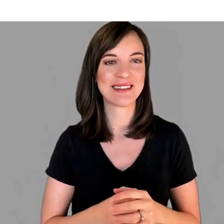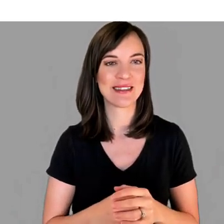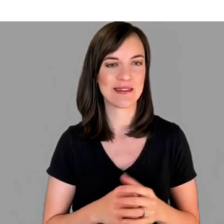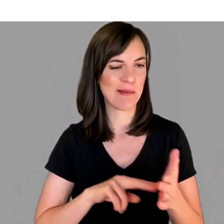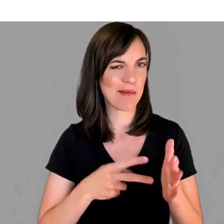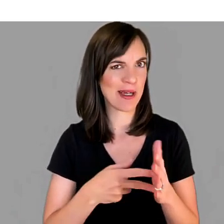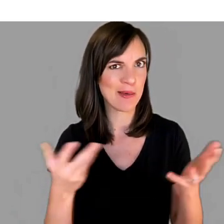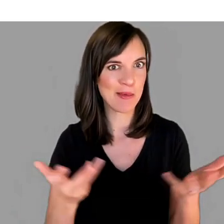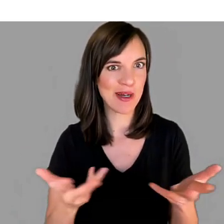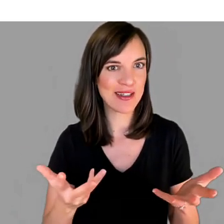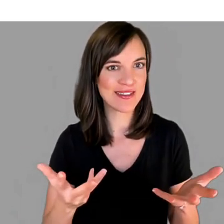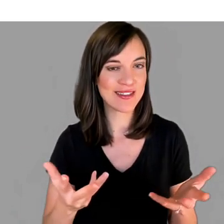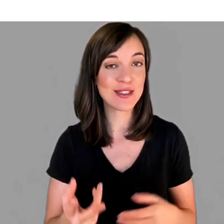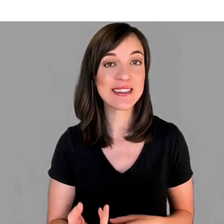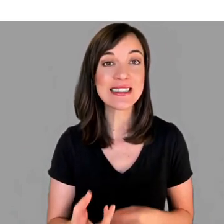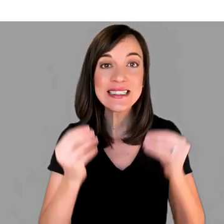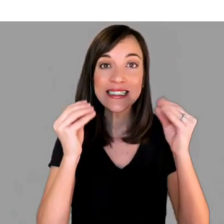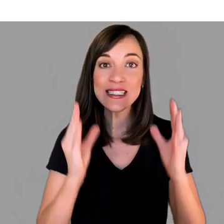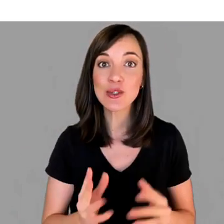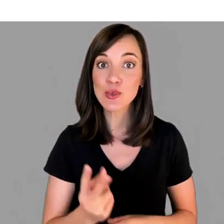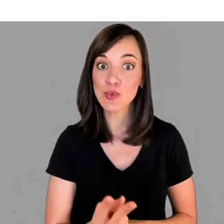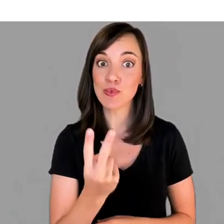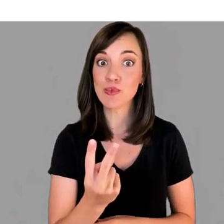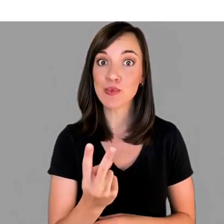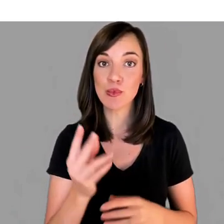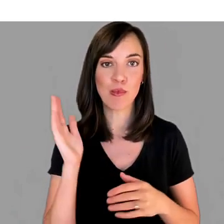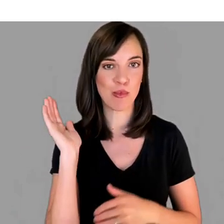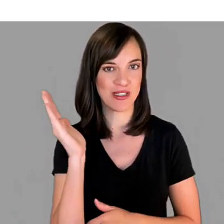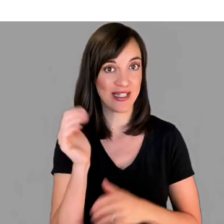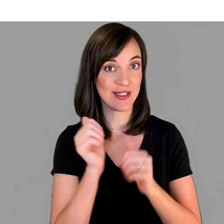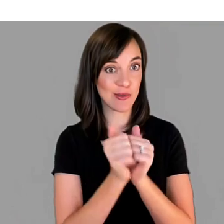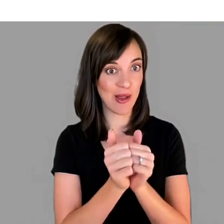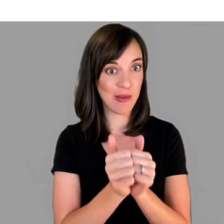Teaming. Two teachers facilitate the lesson presenting new information to